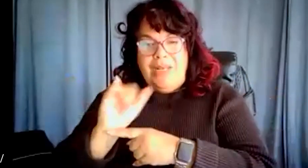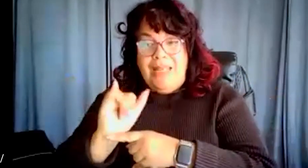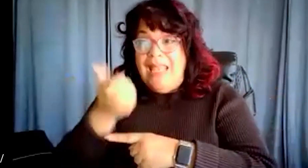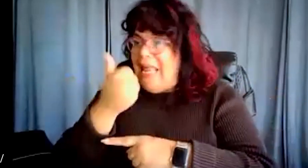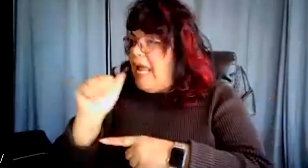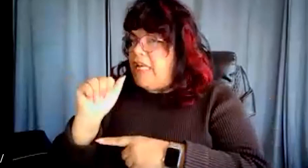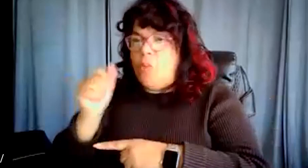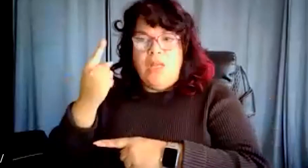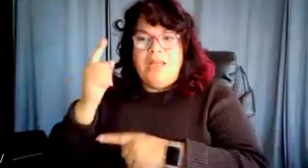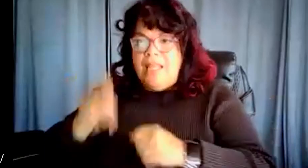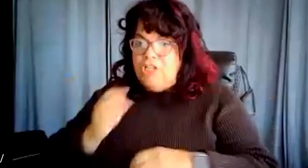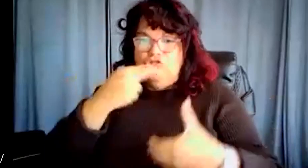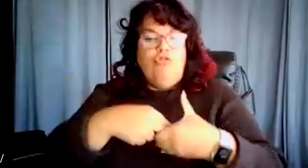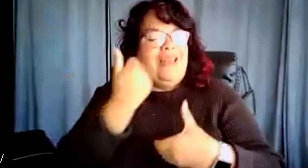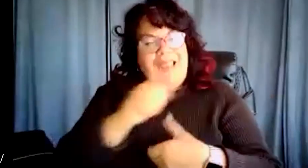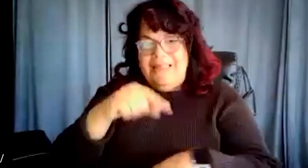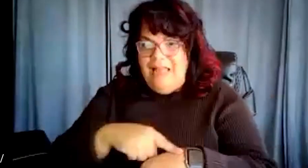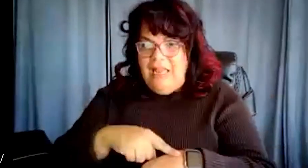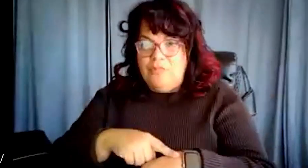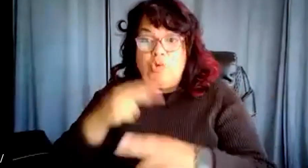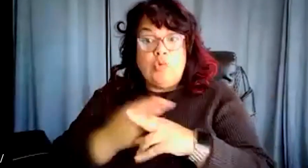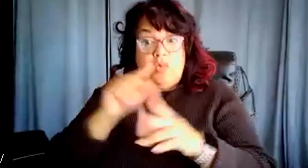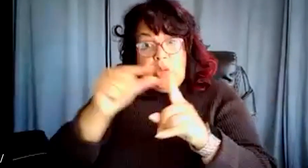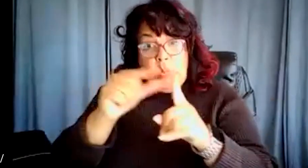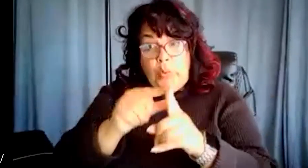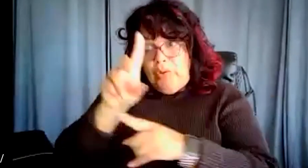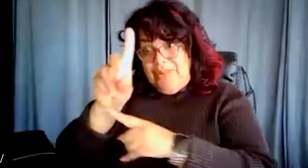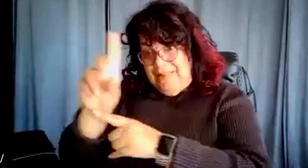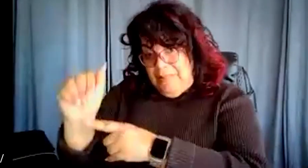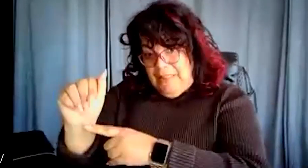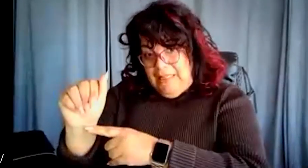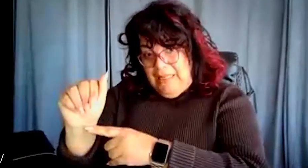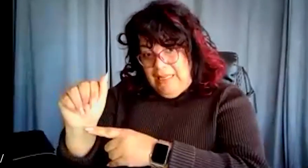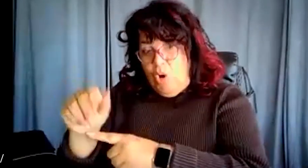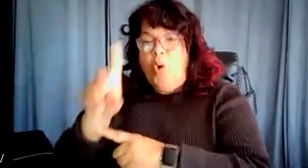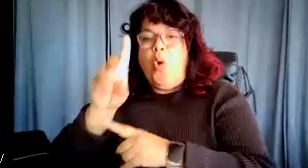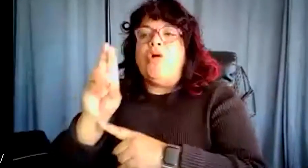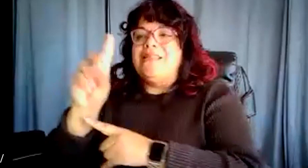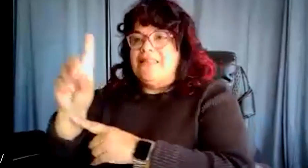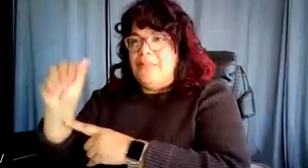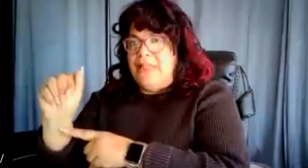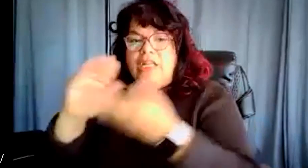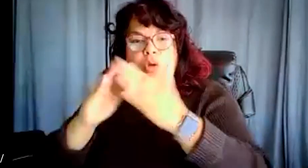And so, to use a word like disability, or to use a phrase like disability community